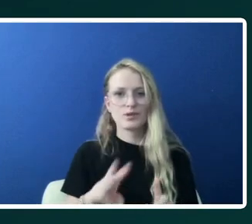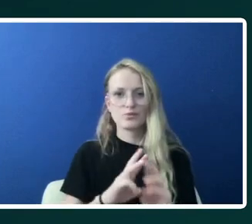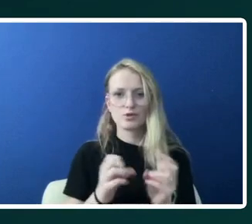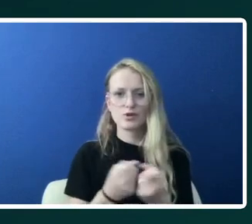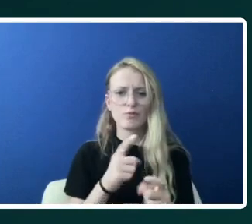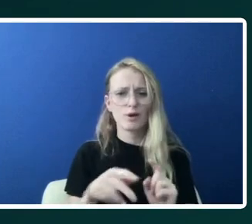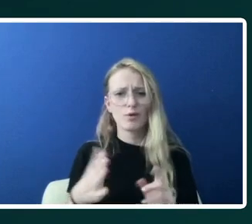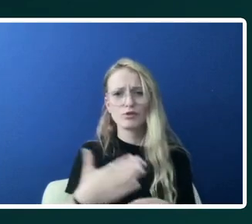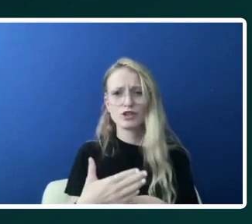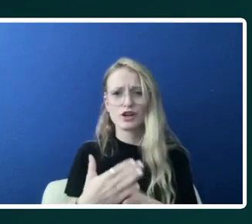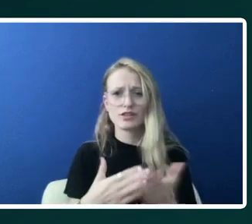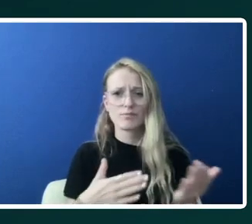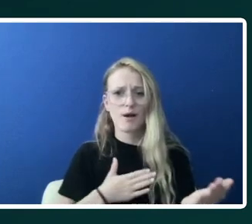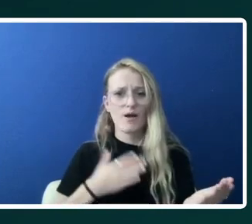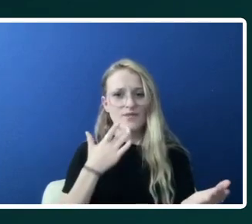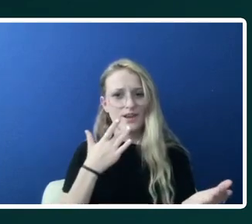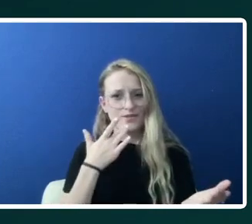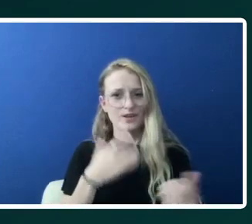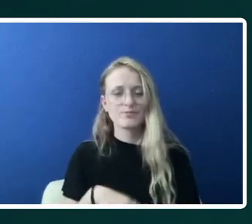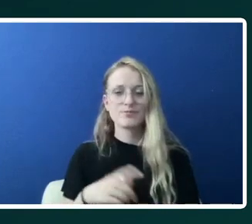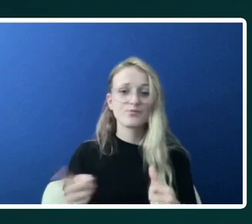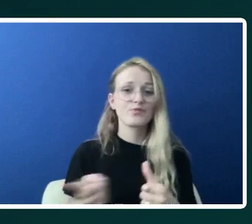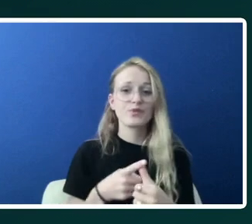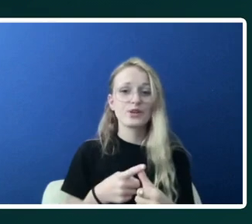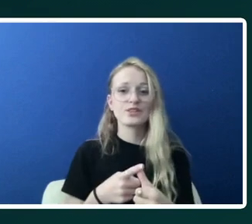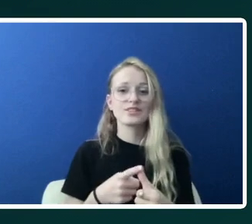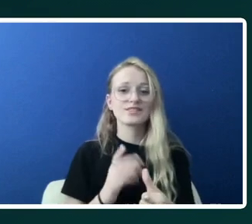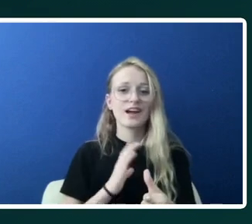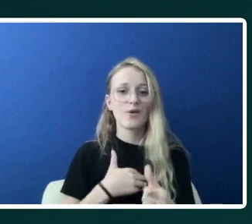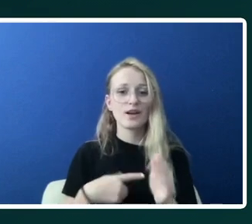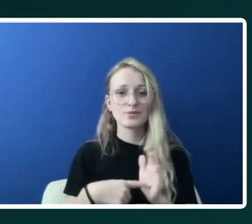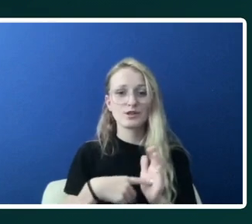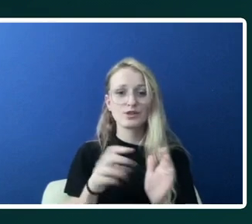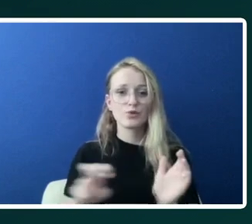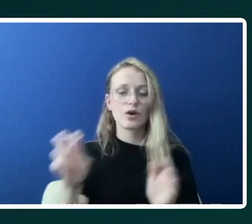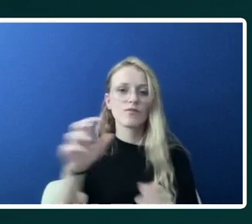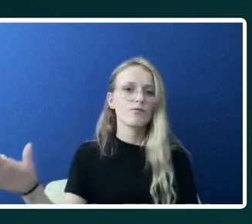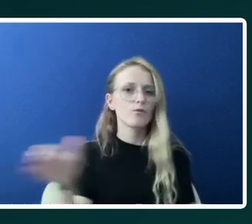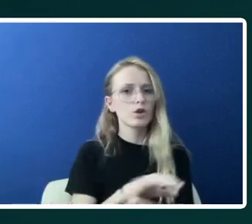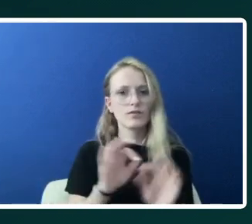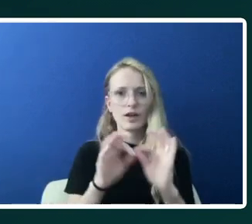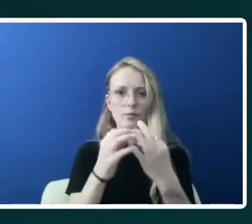experiences first. The exhibition tour was filled with family. There were just dozens of people.